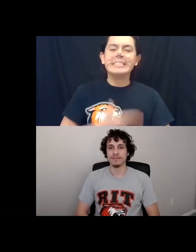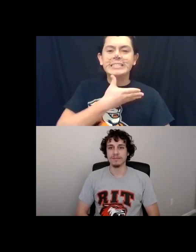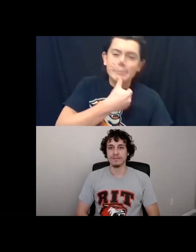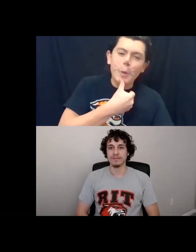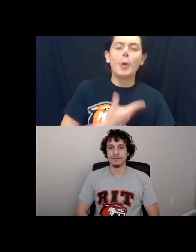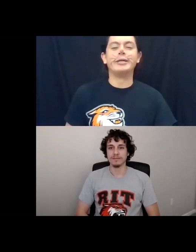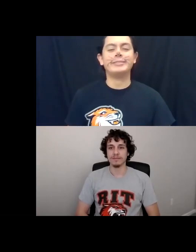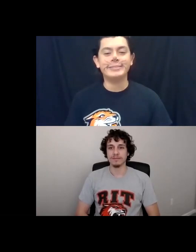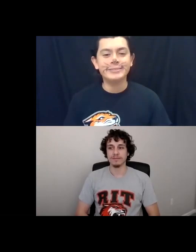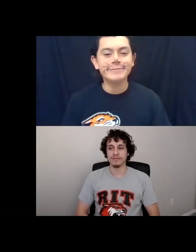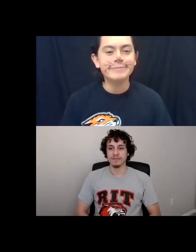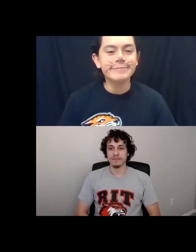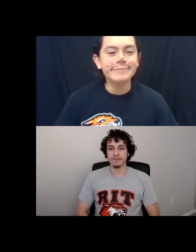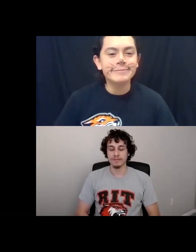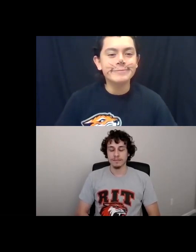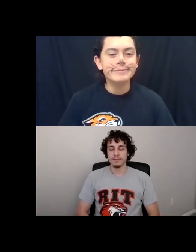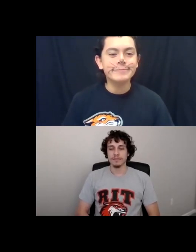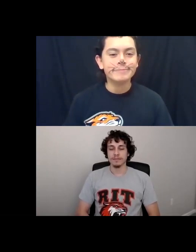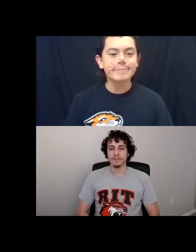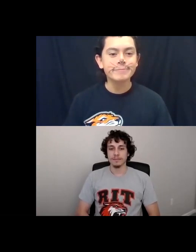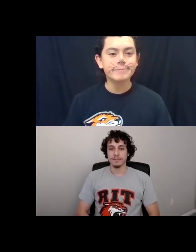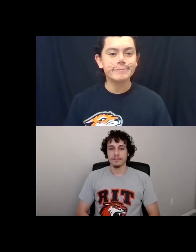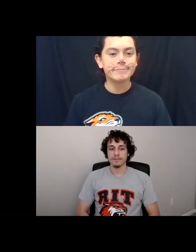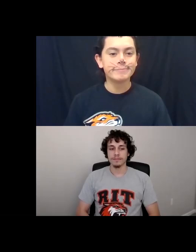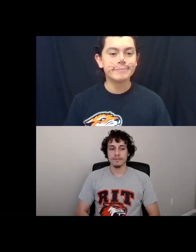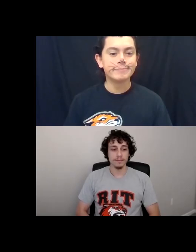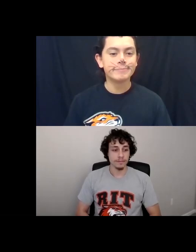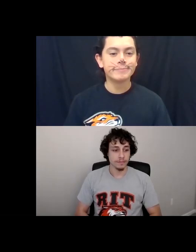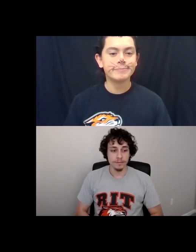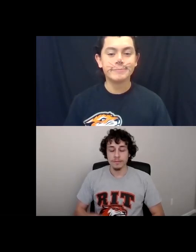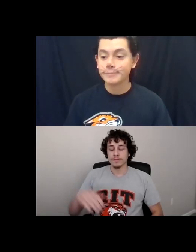Ronald: Disappointed.